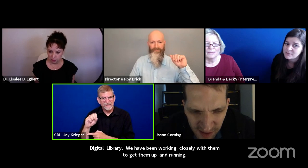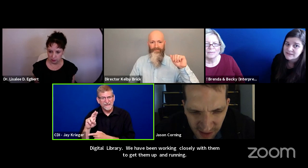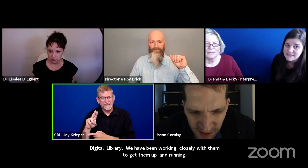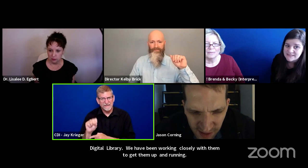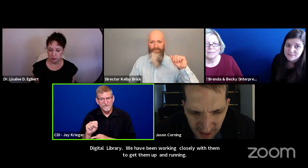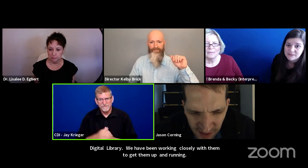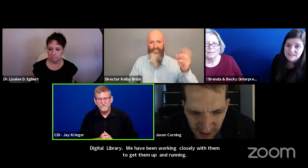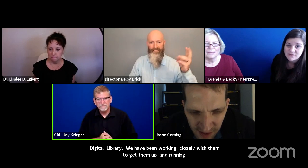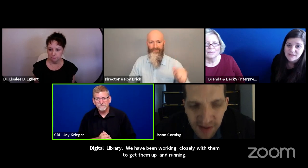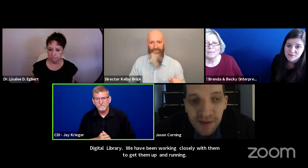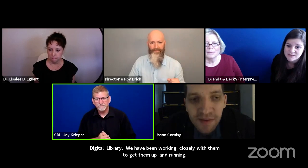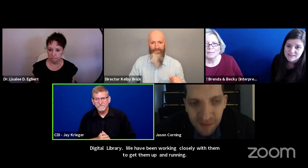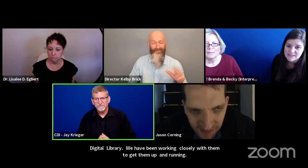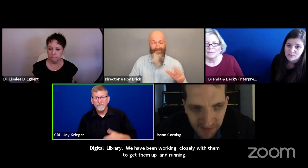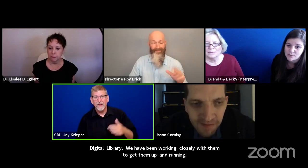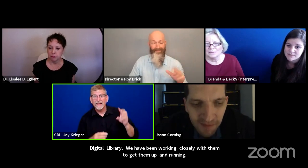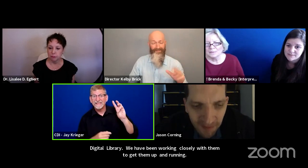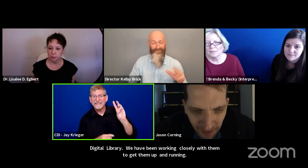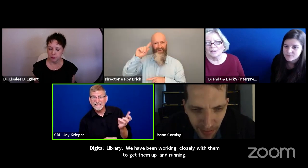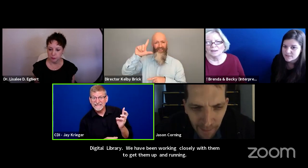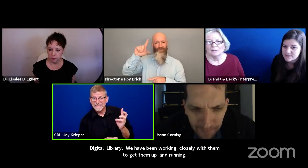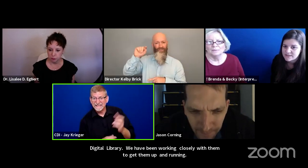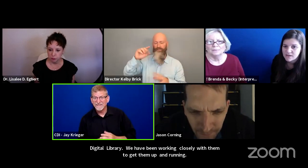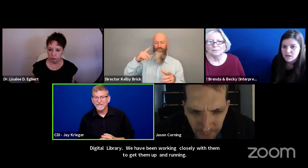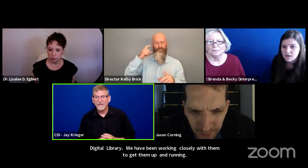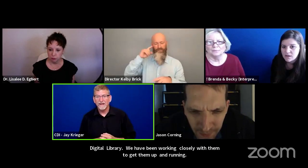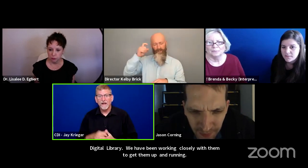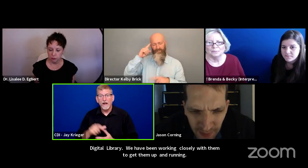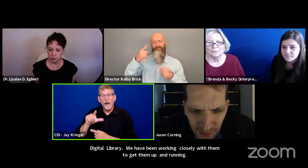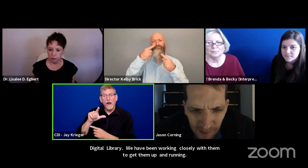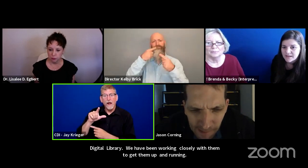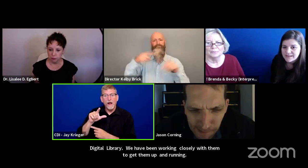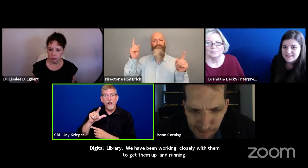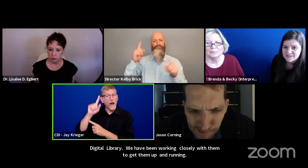And please, please, fill out those census forms.